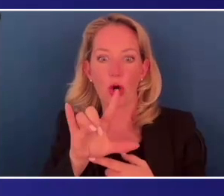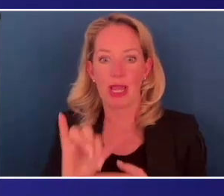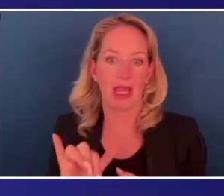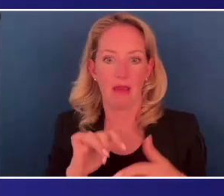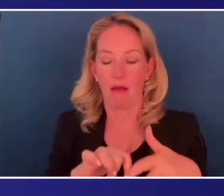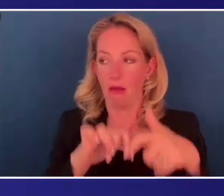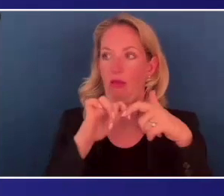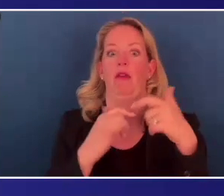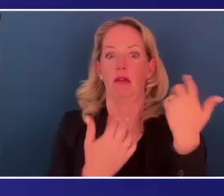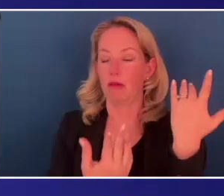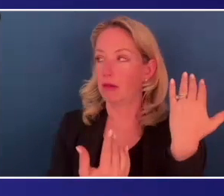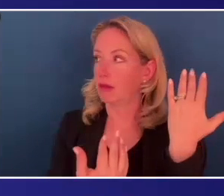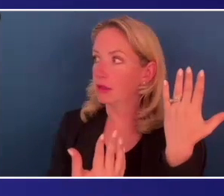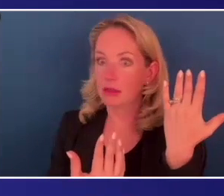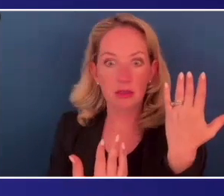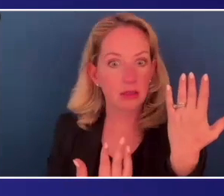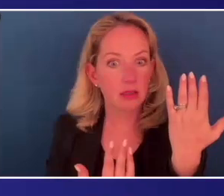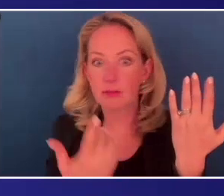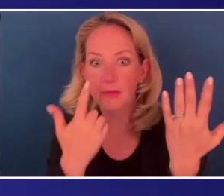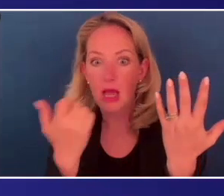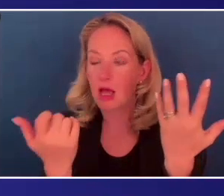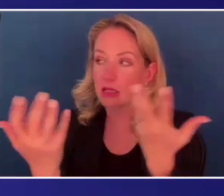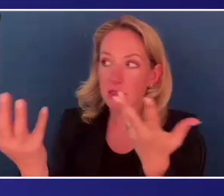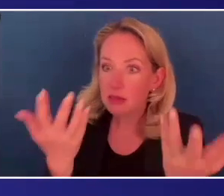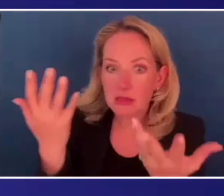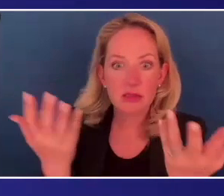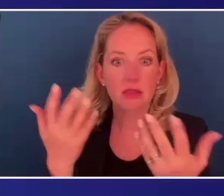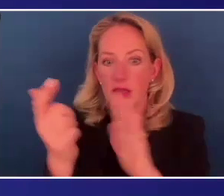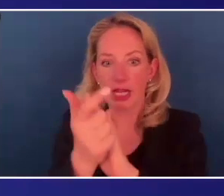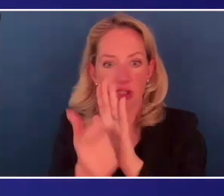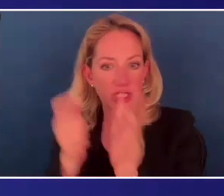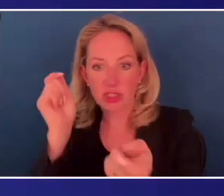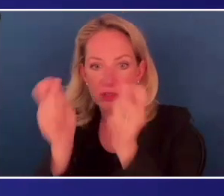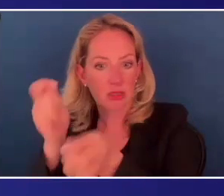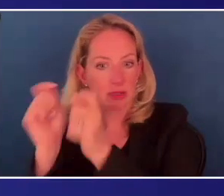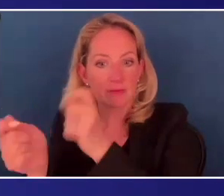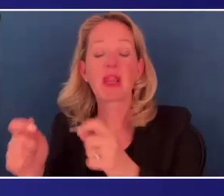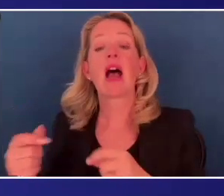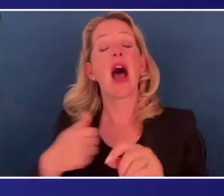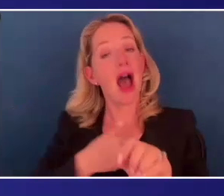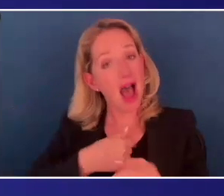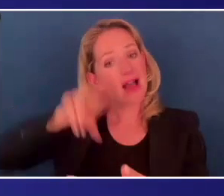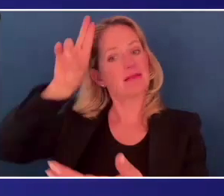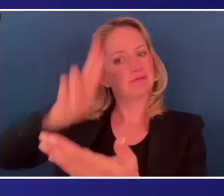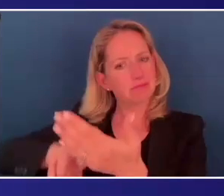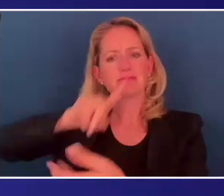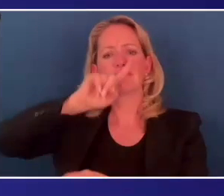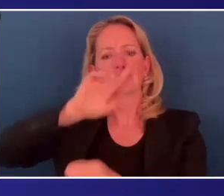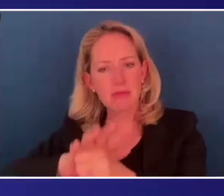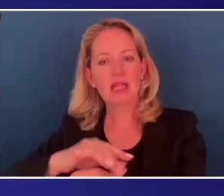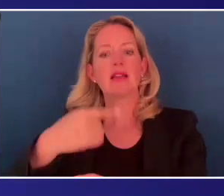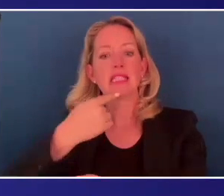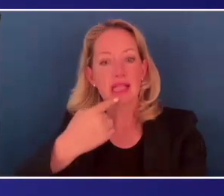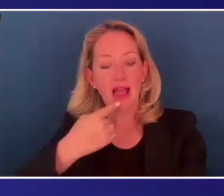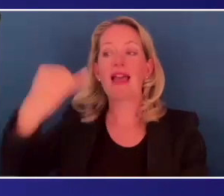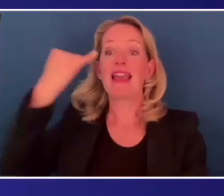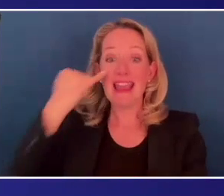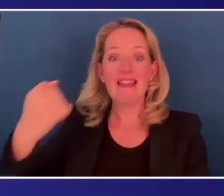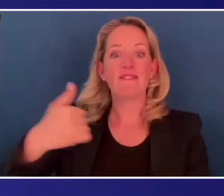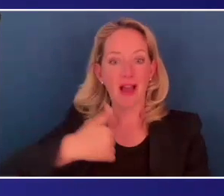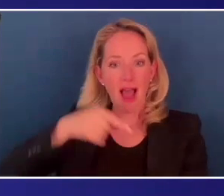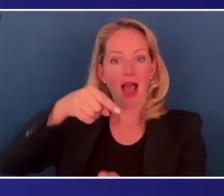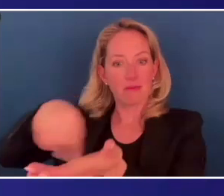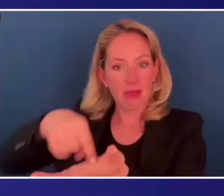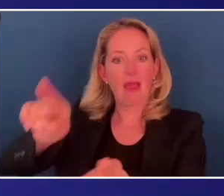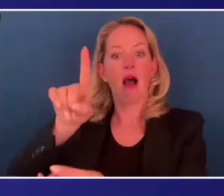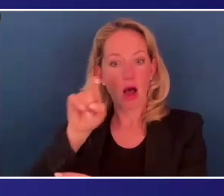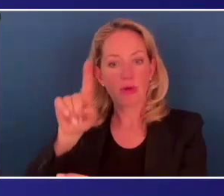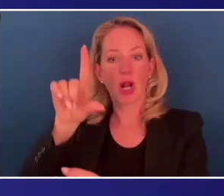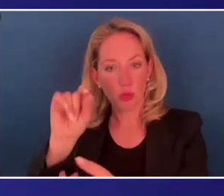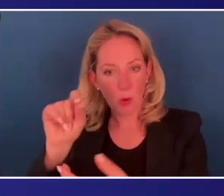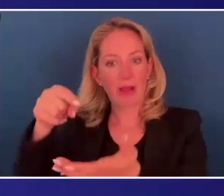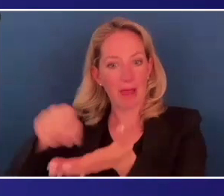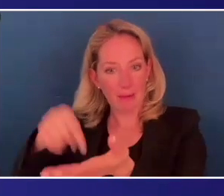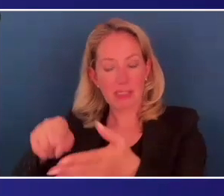I signed a promiseory note that stated that if I made 120 qualifying payments while working for a qualifying employer, the balance of my loan would be forgiven.